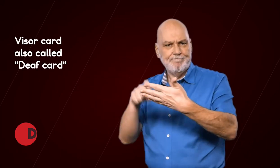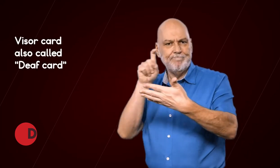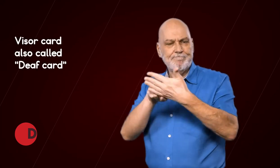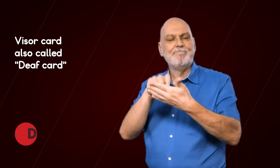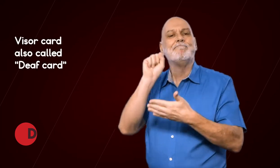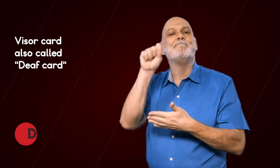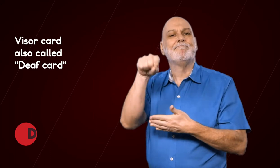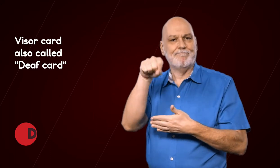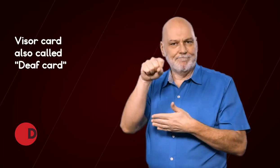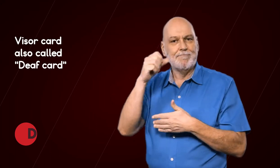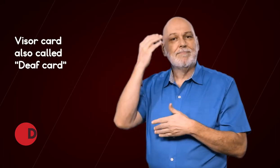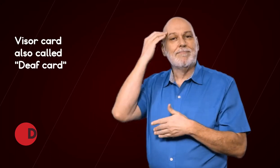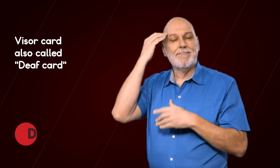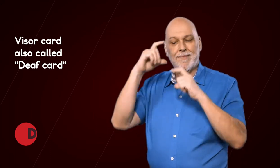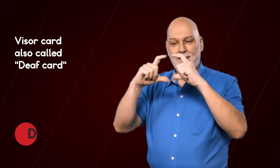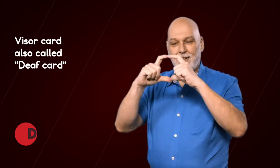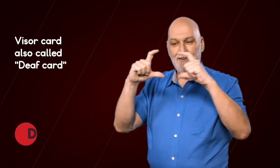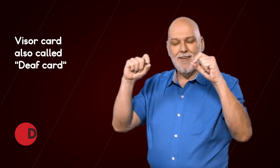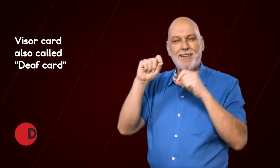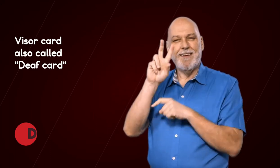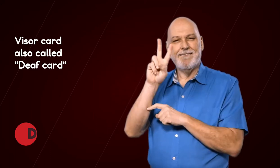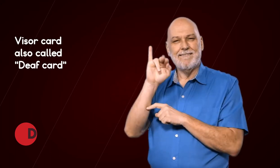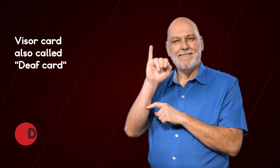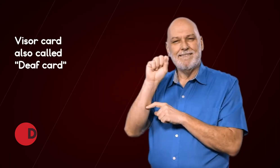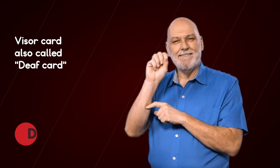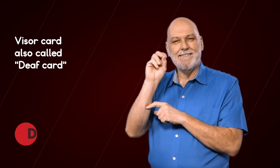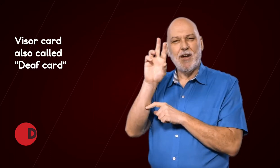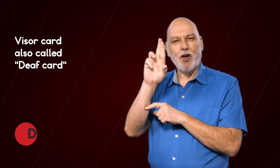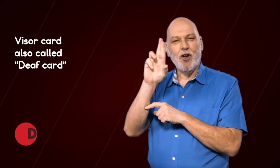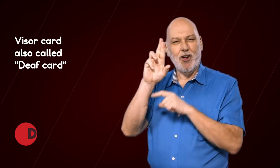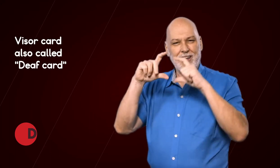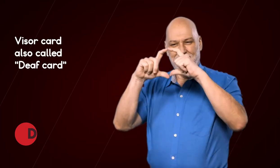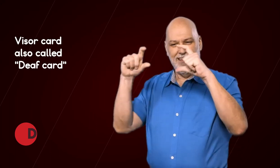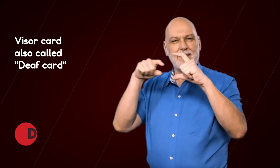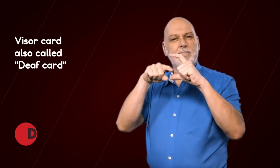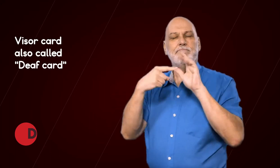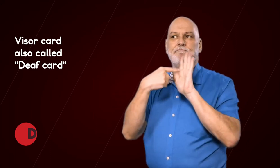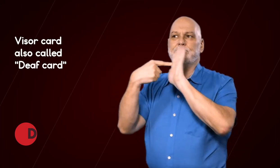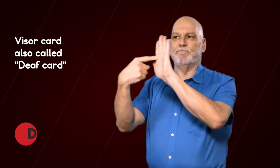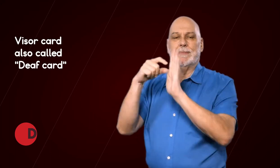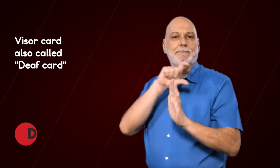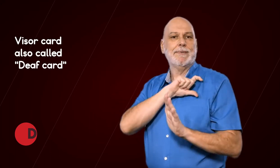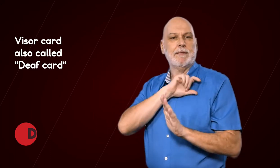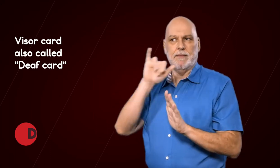Ontario Association of the Deaf,